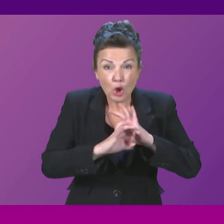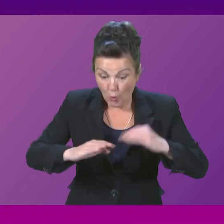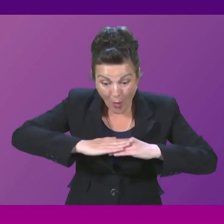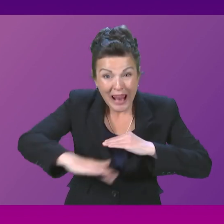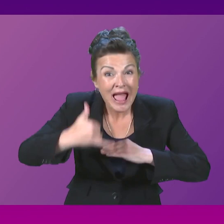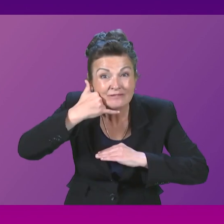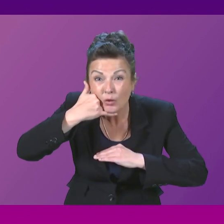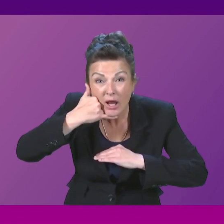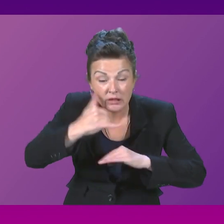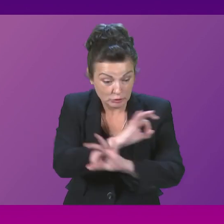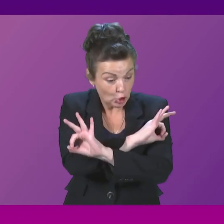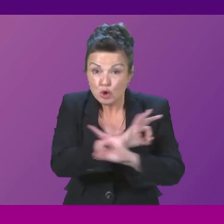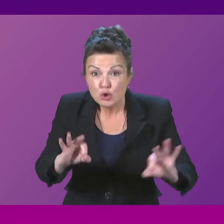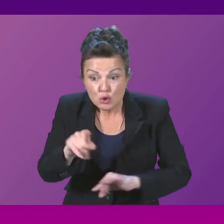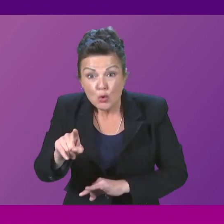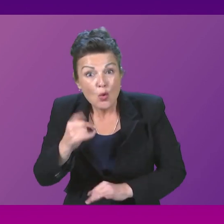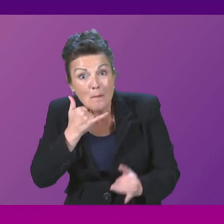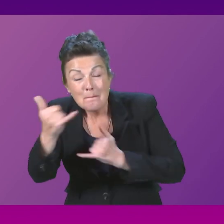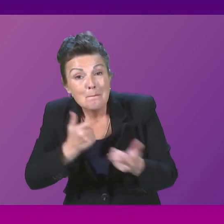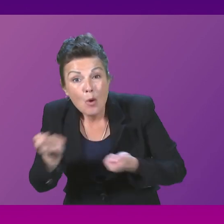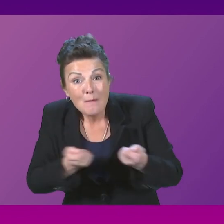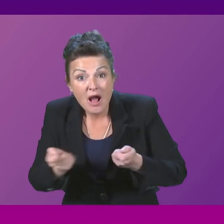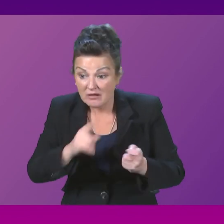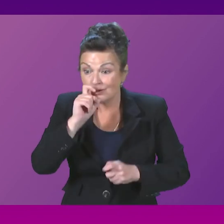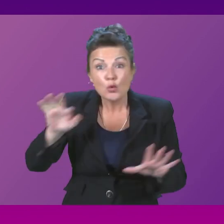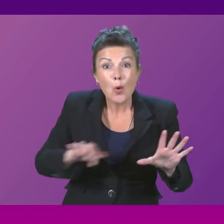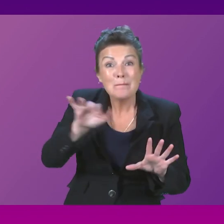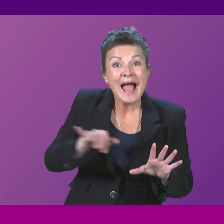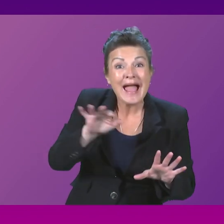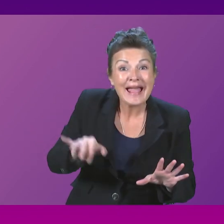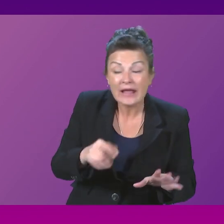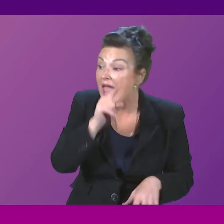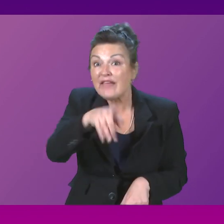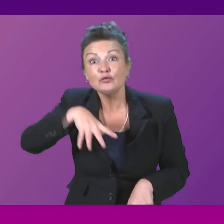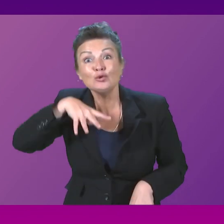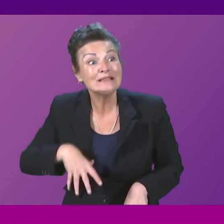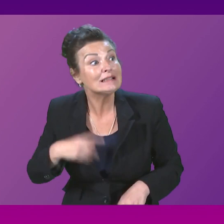Banks were shut, cash machines were useless and residents were asked to flag down emergency vehicles when those were needed.